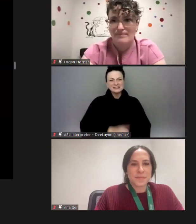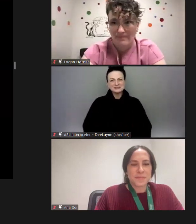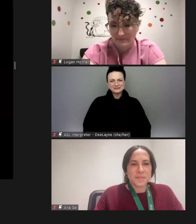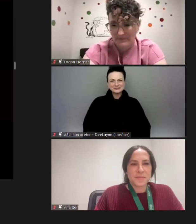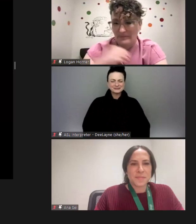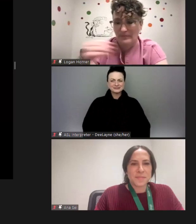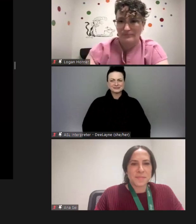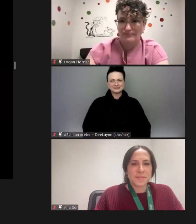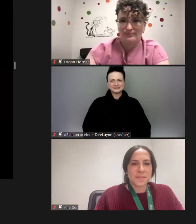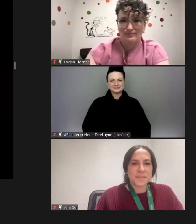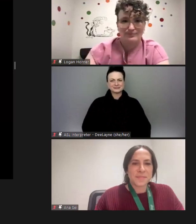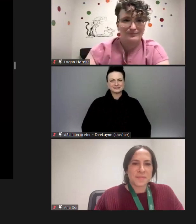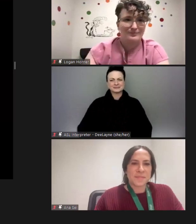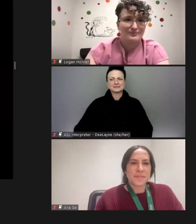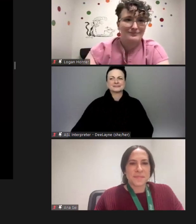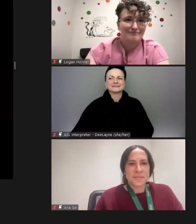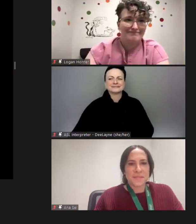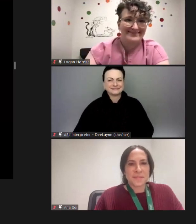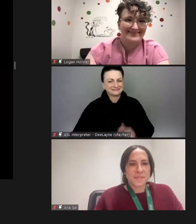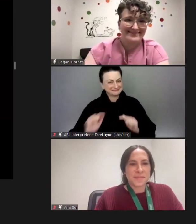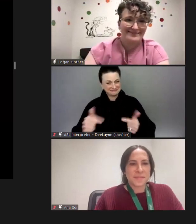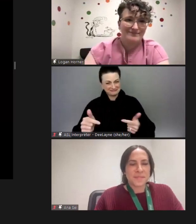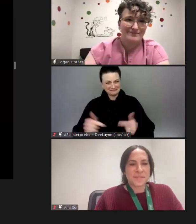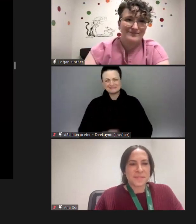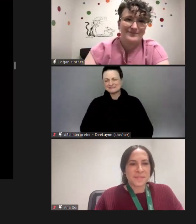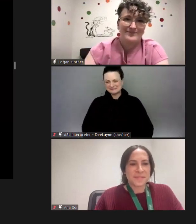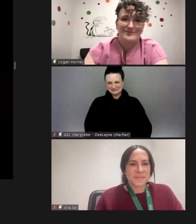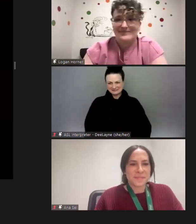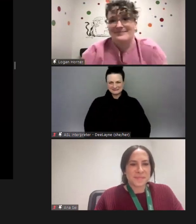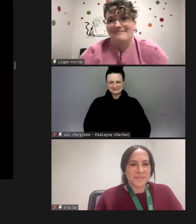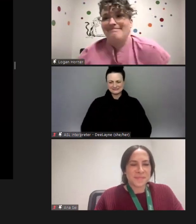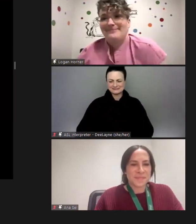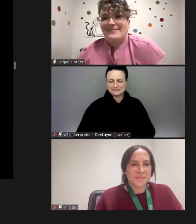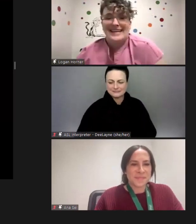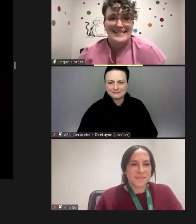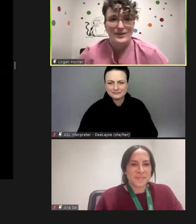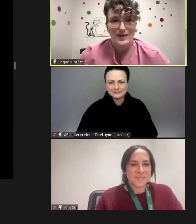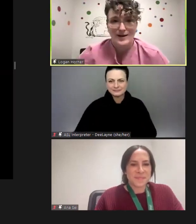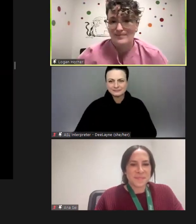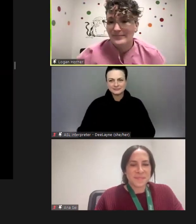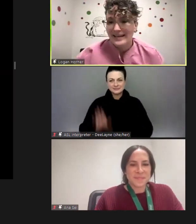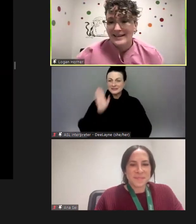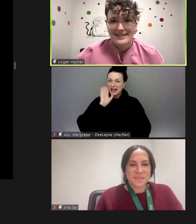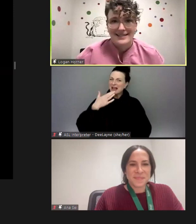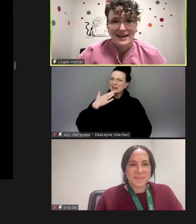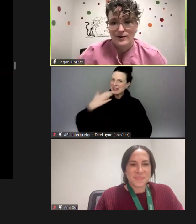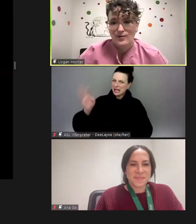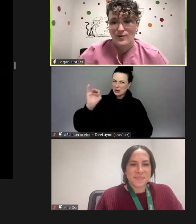themselves take it